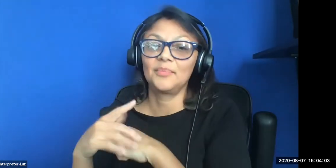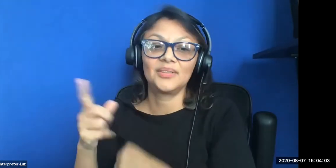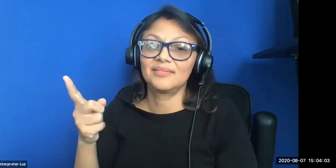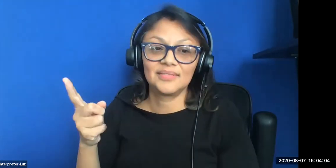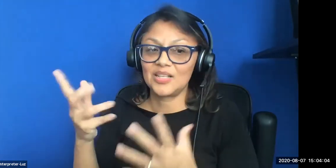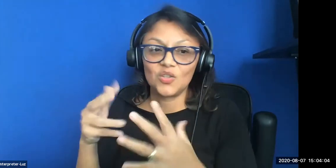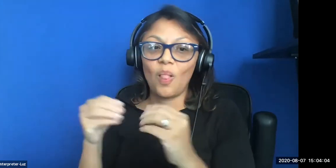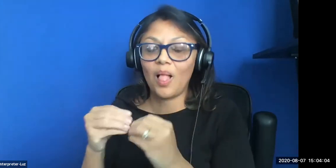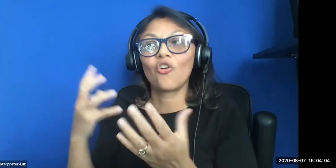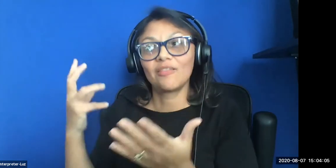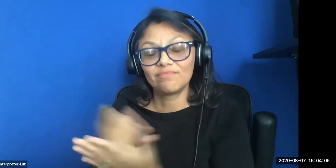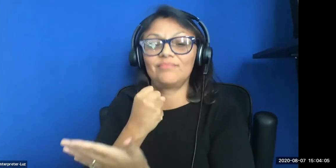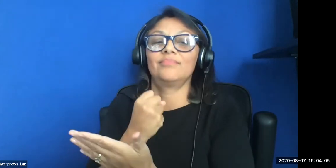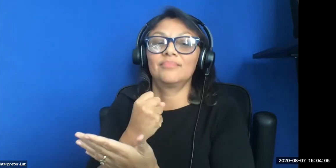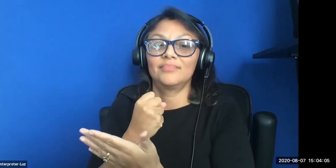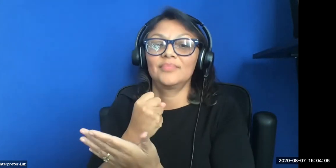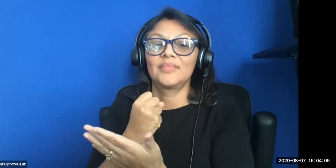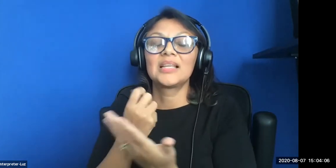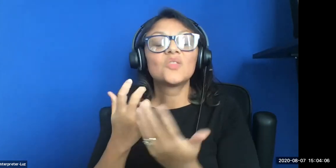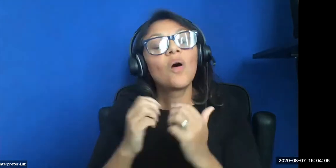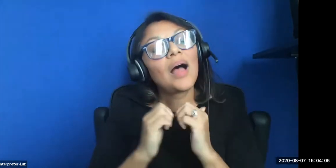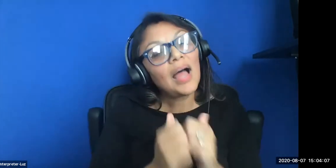Channelle Charest: Spaces for folks to have experiences that are meaningful.